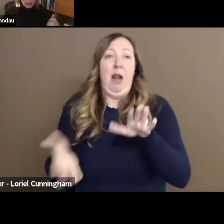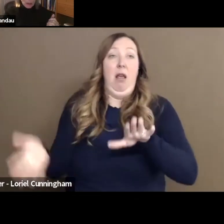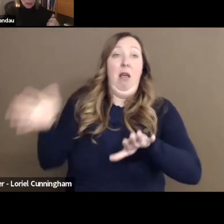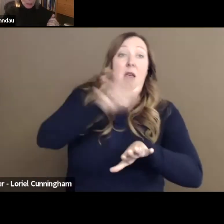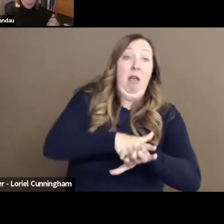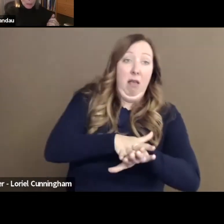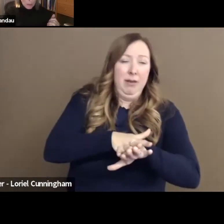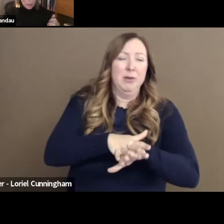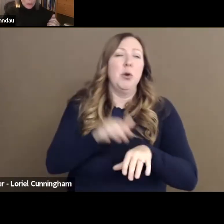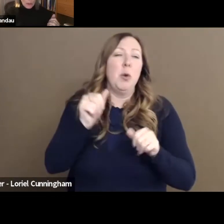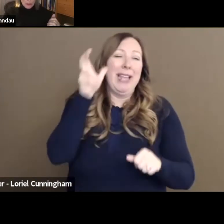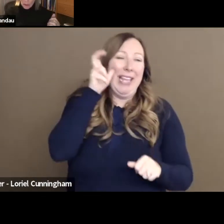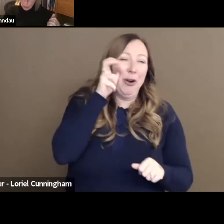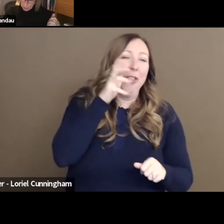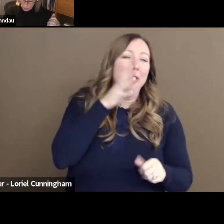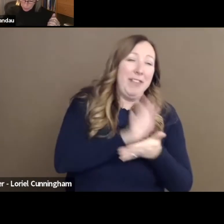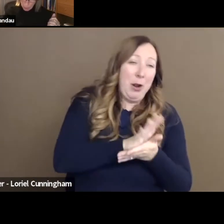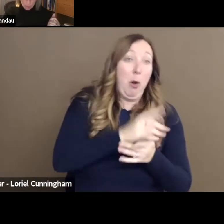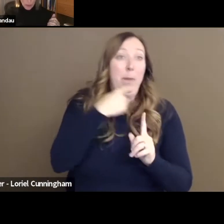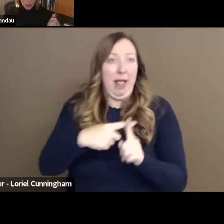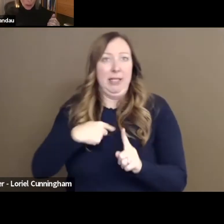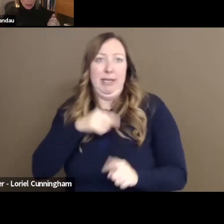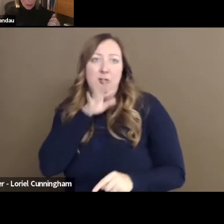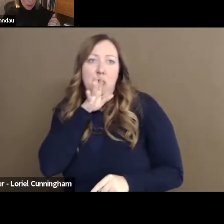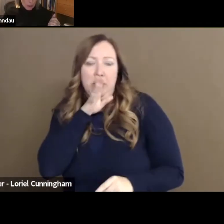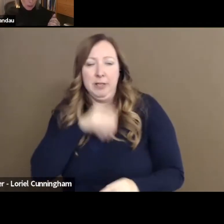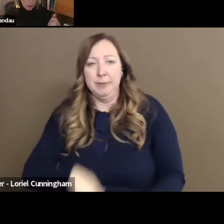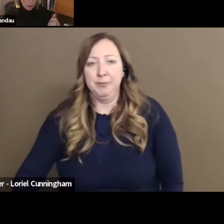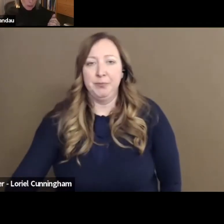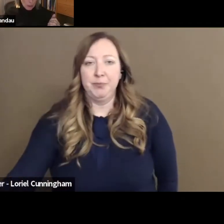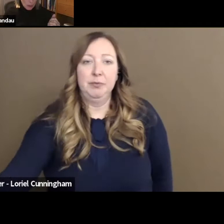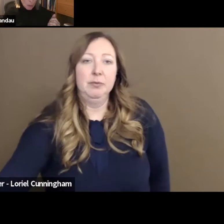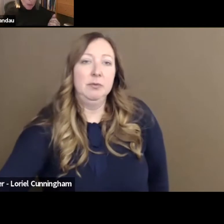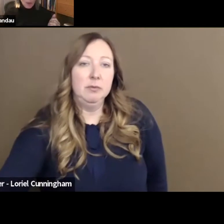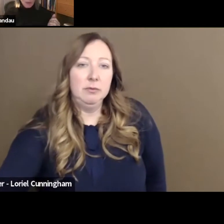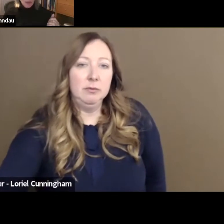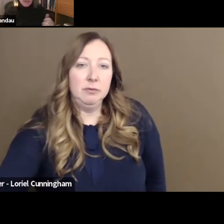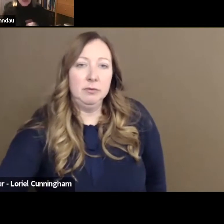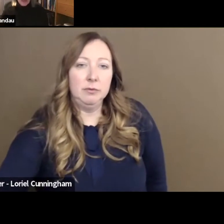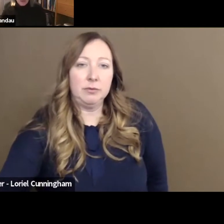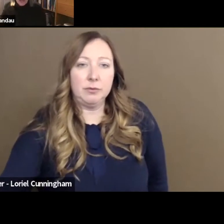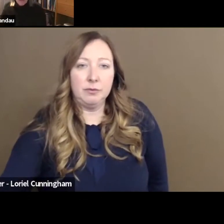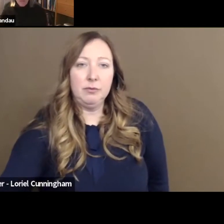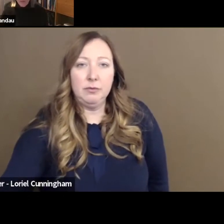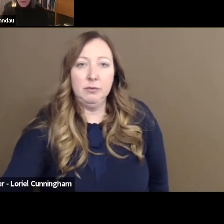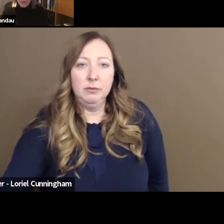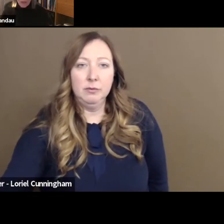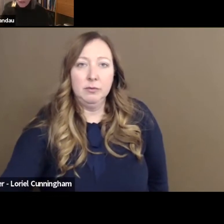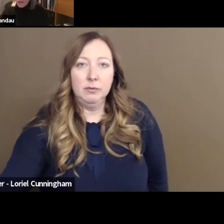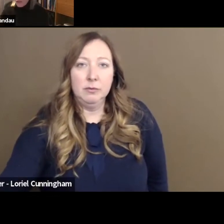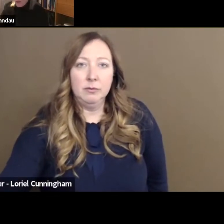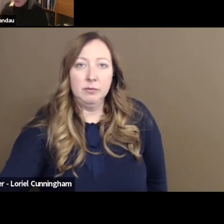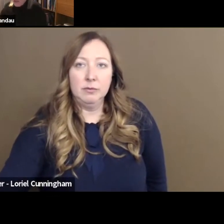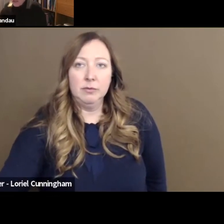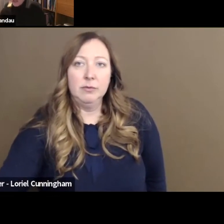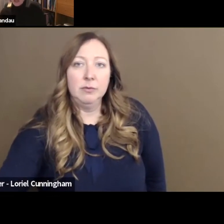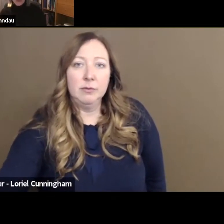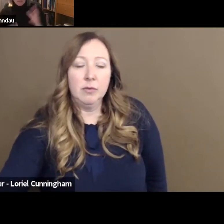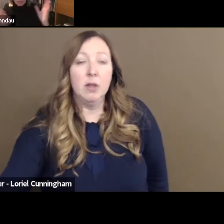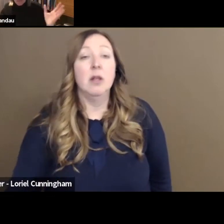um hold on just oh sorry this is giving me a problem okay here we go